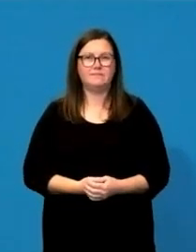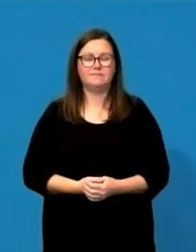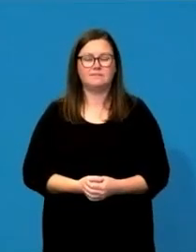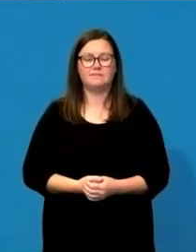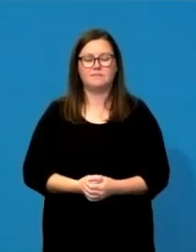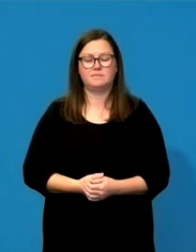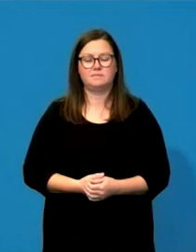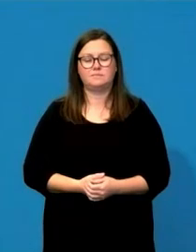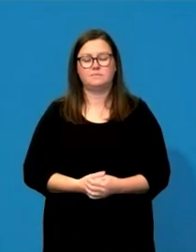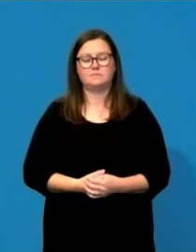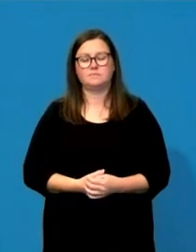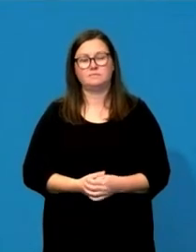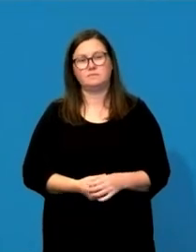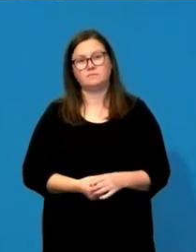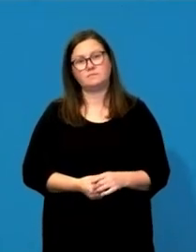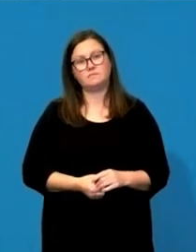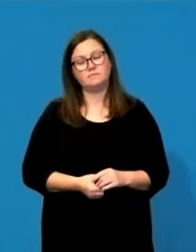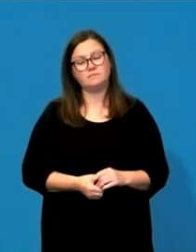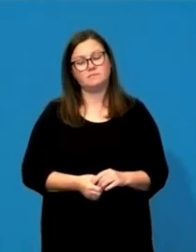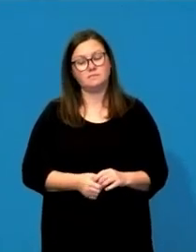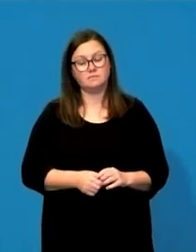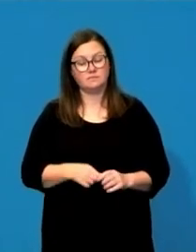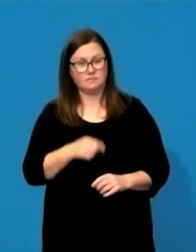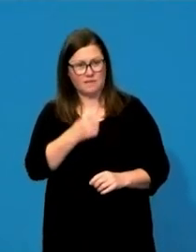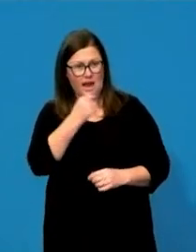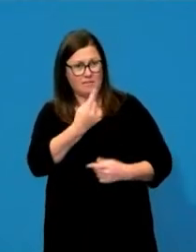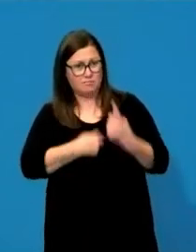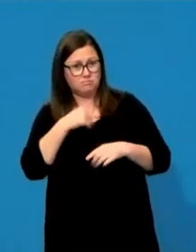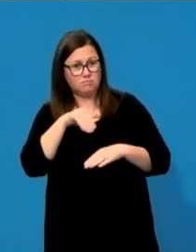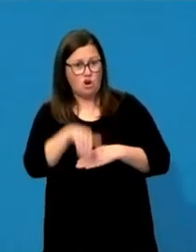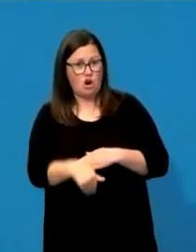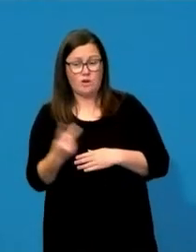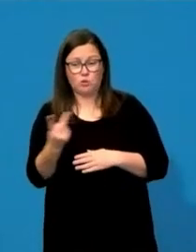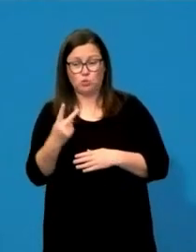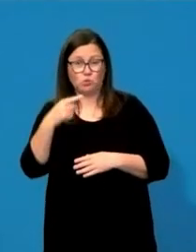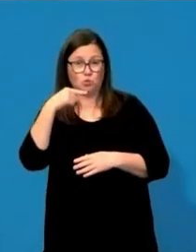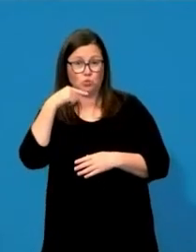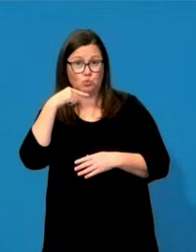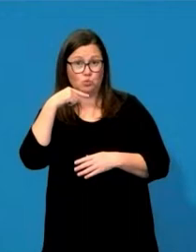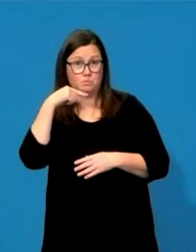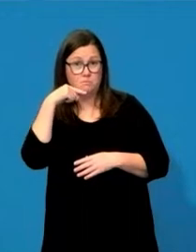So, Jazsikah, can you tell me a little bit about the boys' relationship with their siblings? JAZSIKAH: Yes.